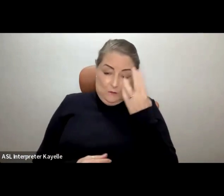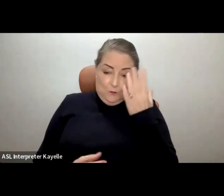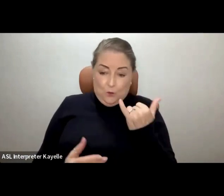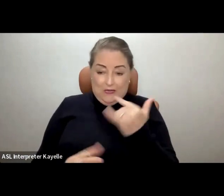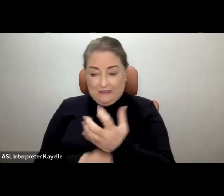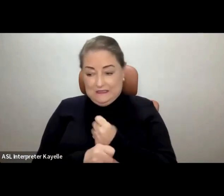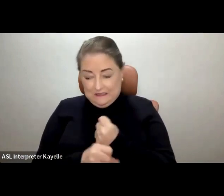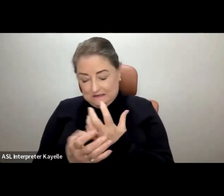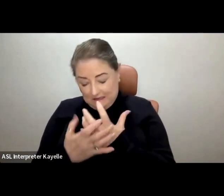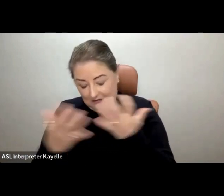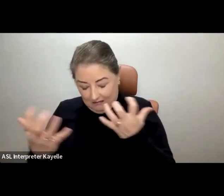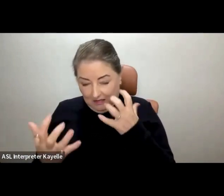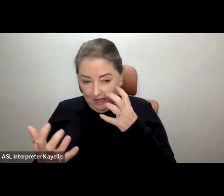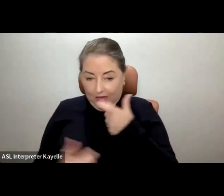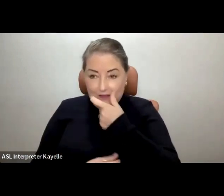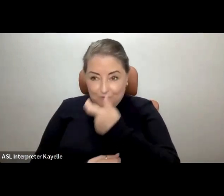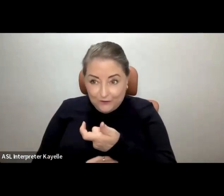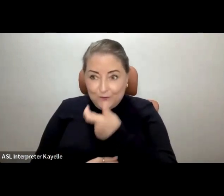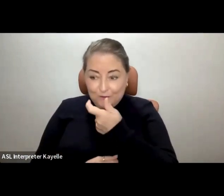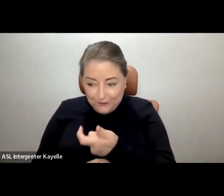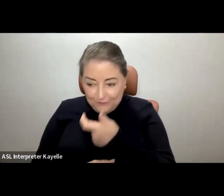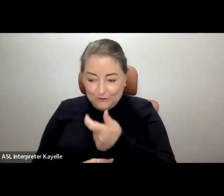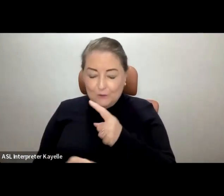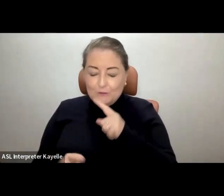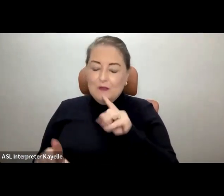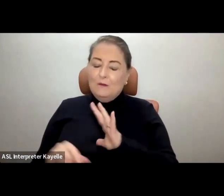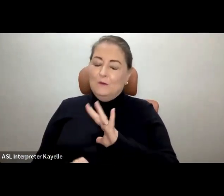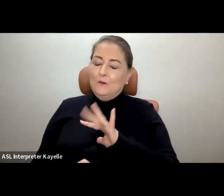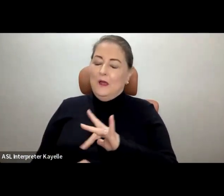lot of us but a wonderful film with a lot of great messages and